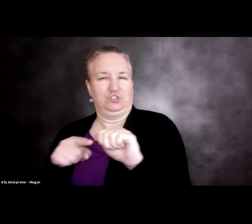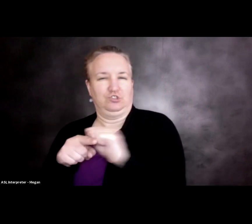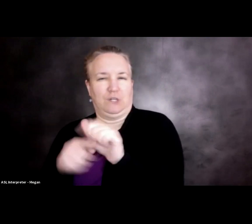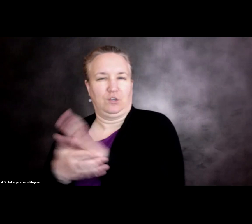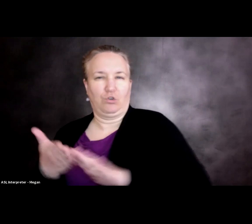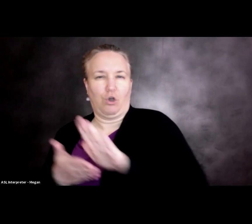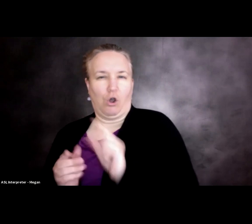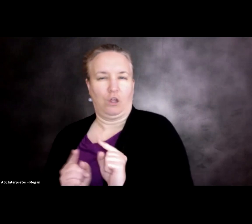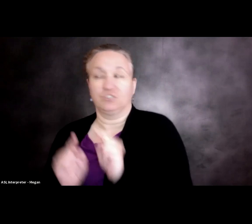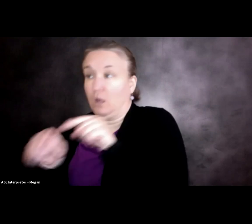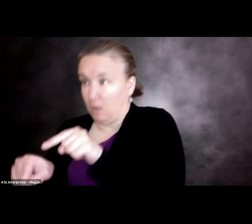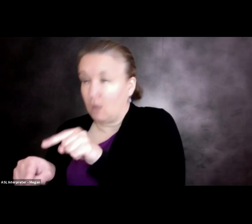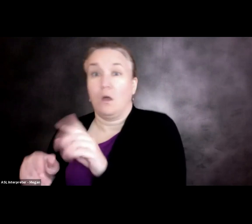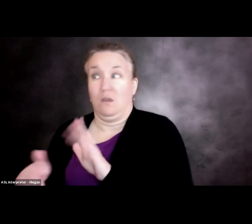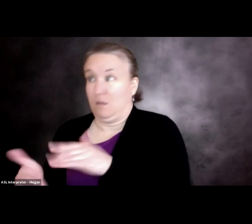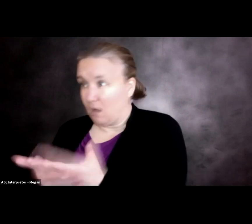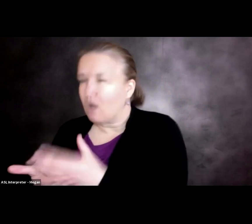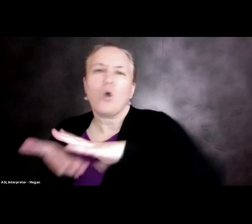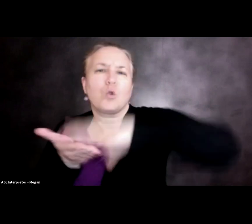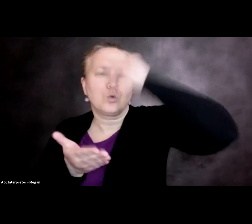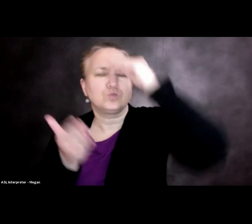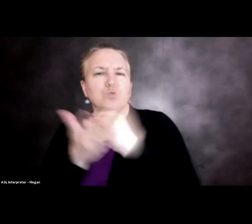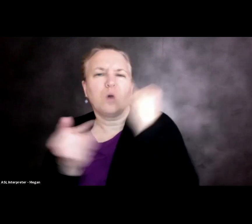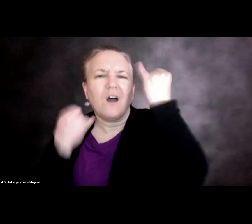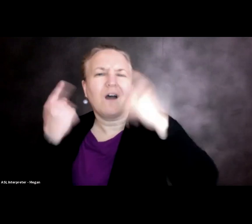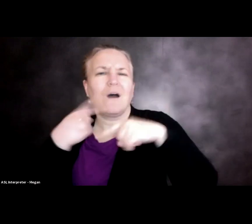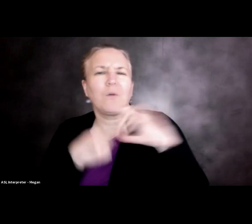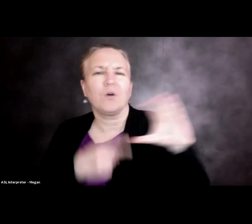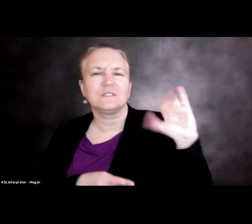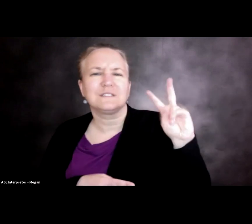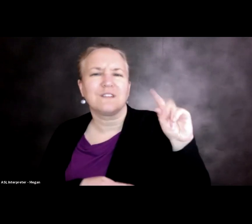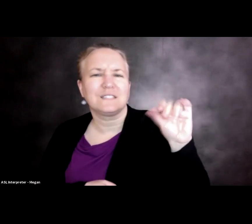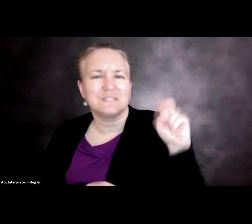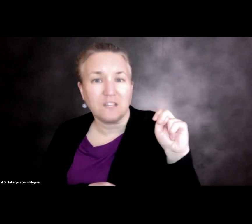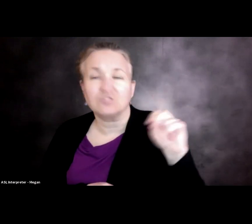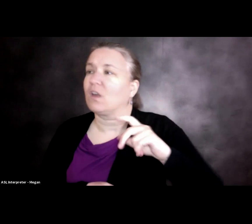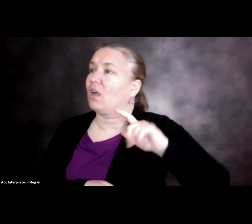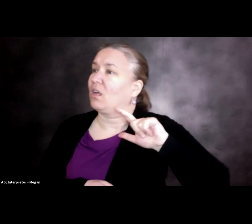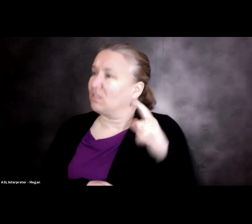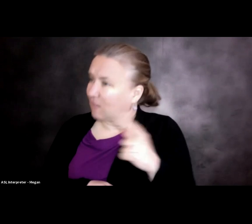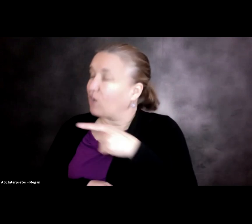And there he learns new notions of civilization and later plays a role in introducing